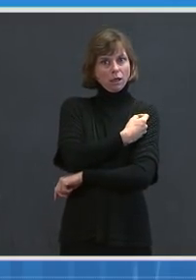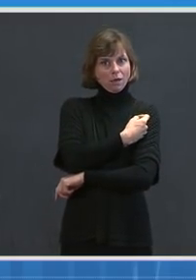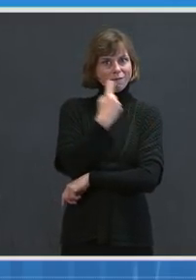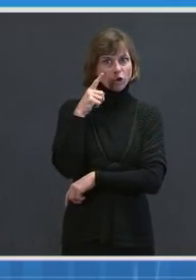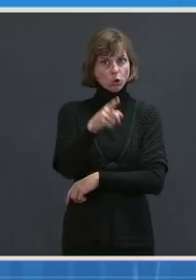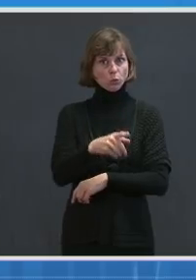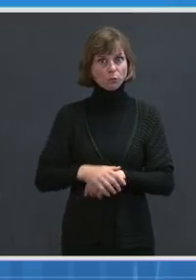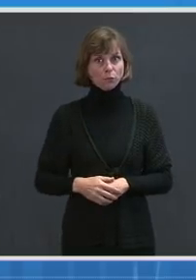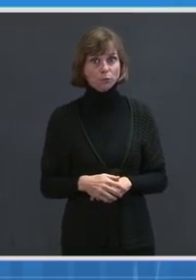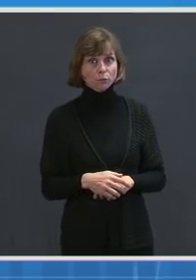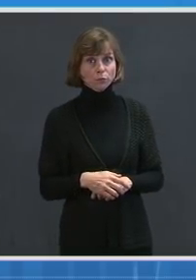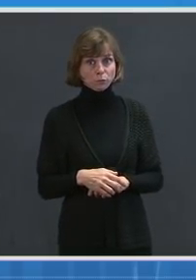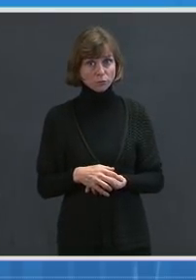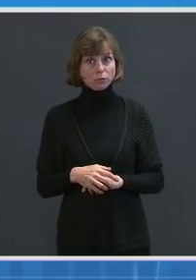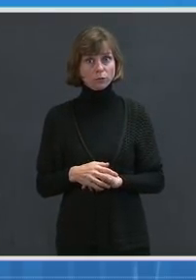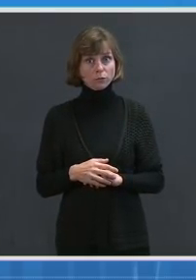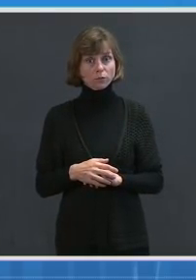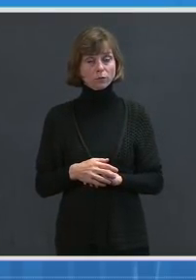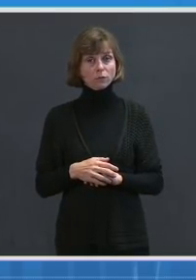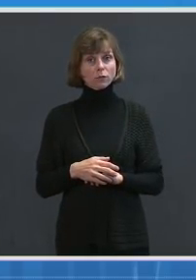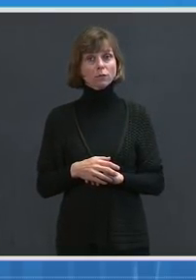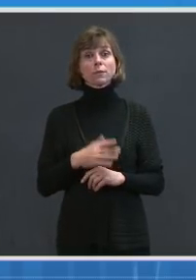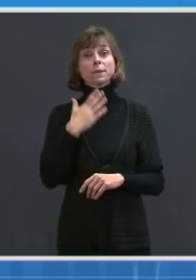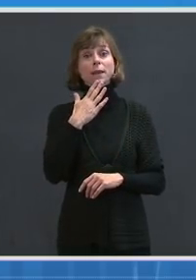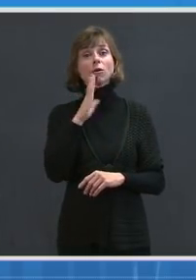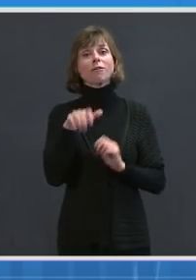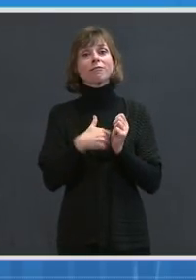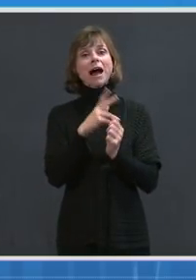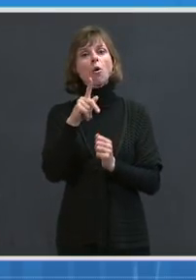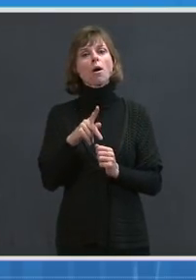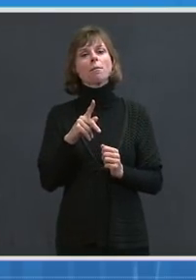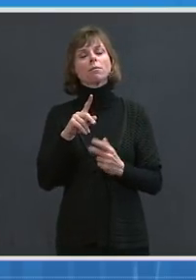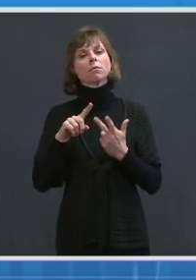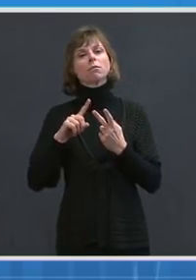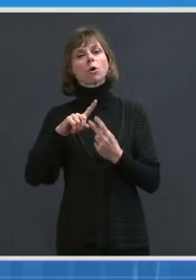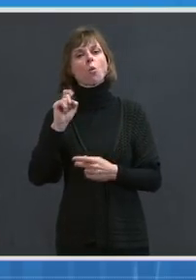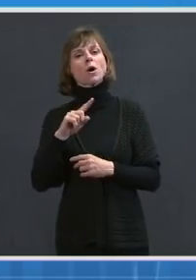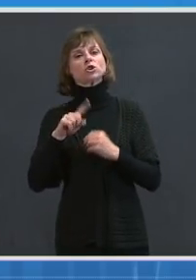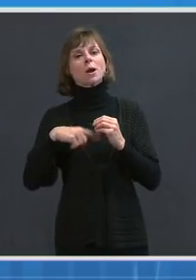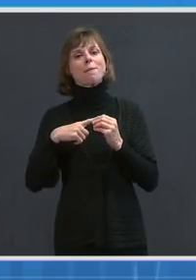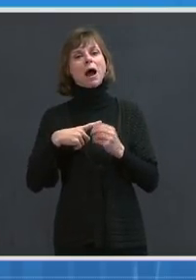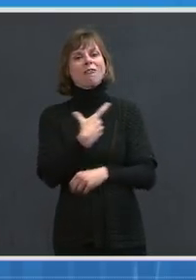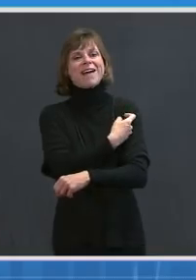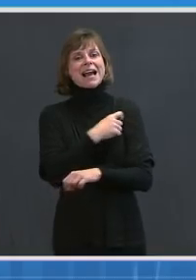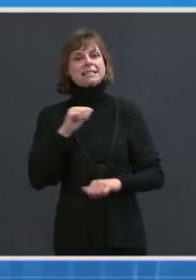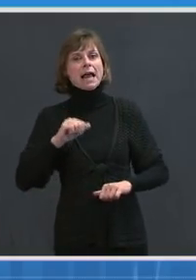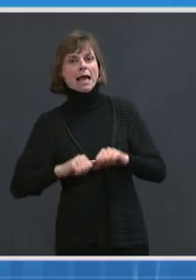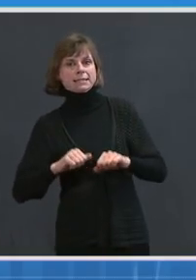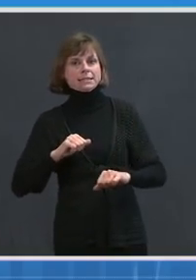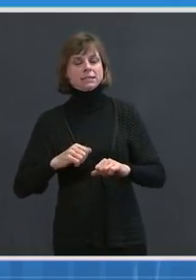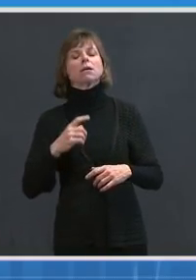Mr. Slavitt: Thank you. And did you -- did you have a follow-up on hesitancy? The Press: Yeah. I had a follow-up on hesitancy. I know there's been a lot of talk about, obviously,